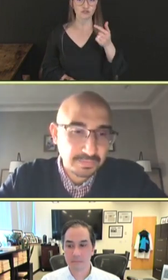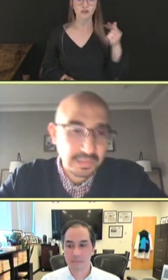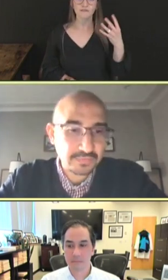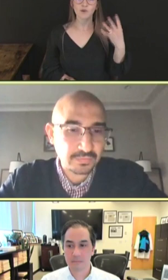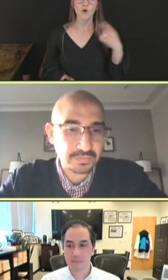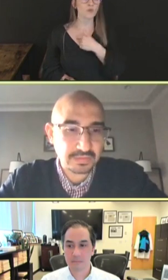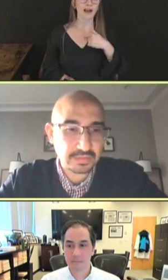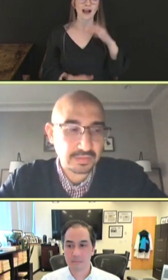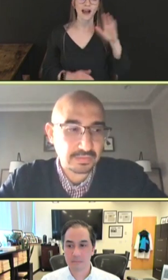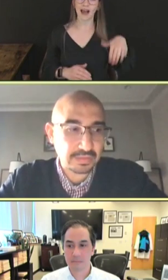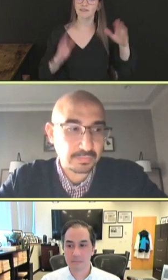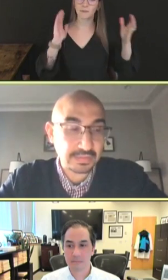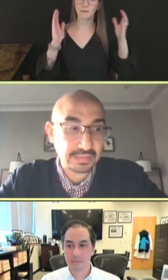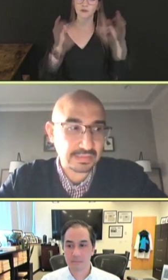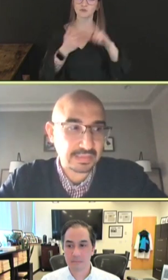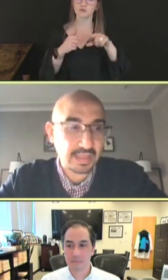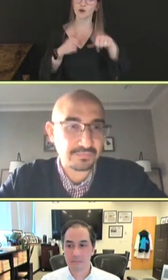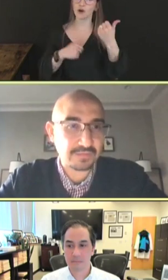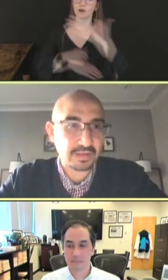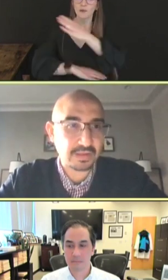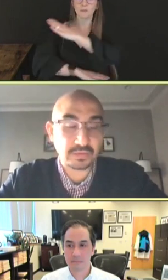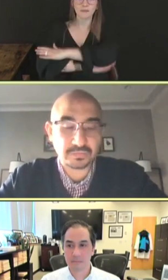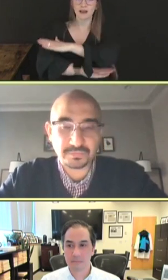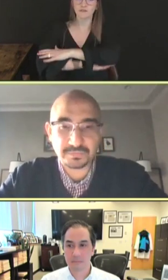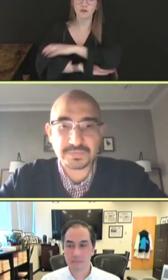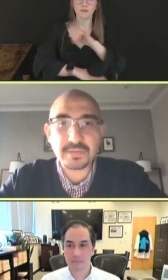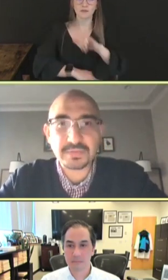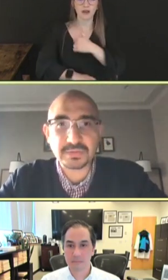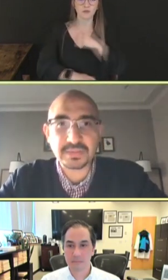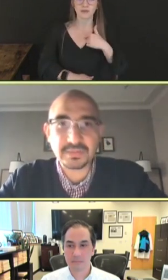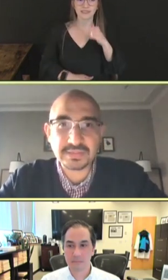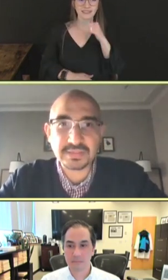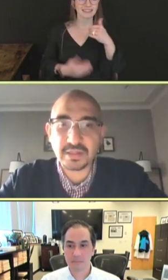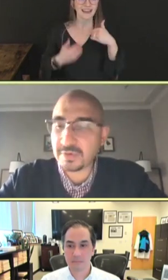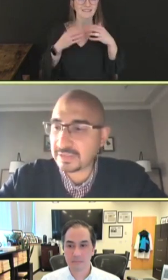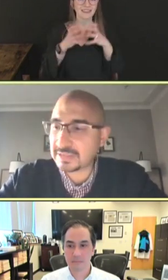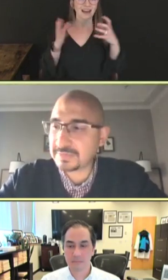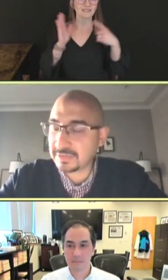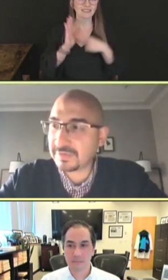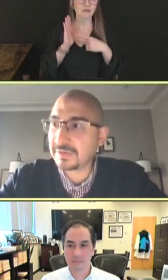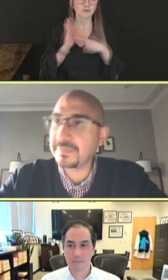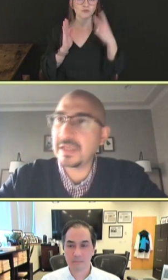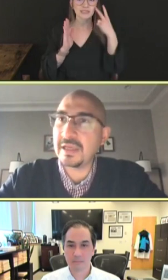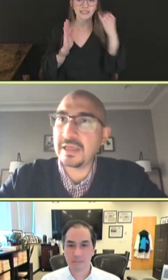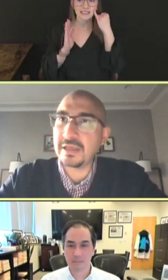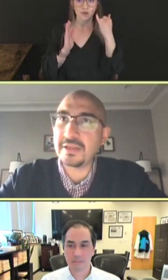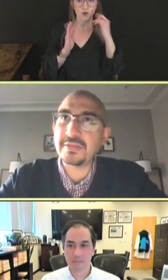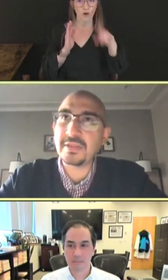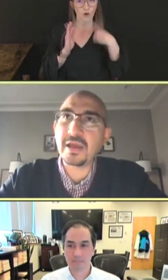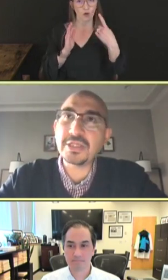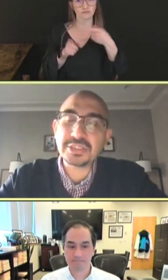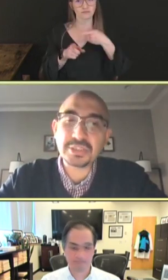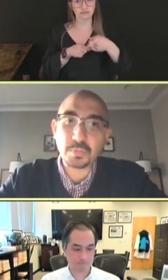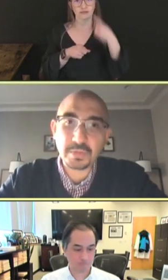platform that we didn't have a lot of samples to see if this is an mRNA specific. The IGG1,